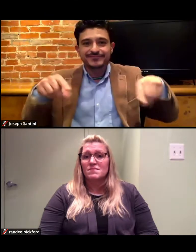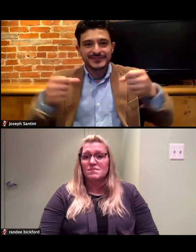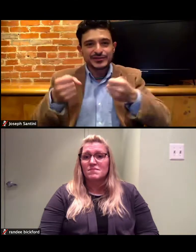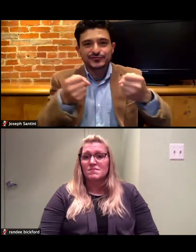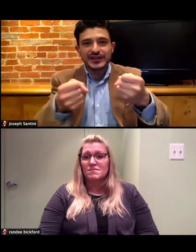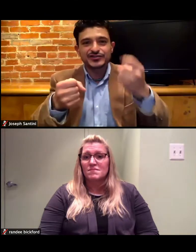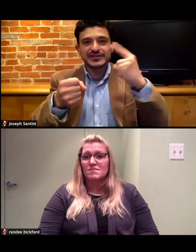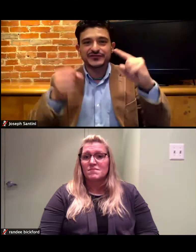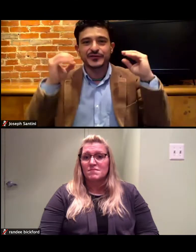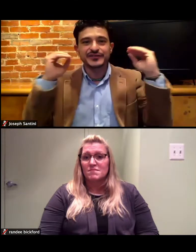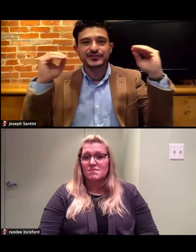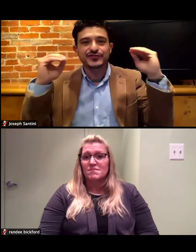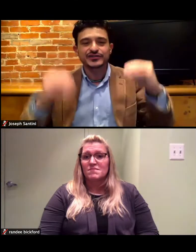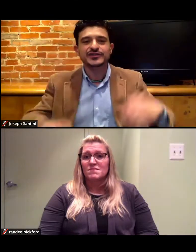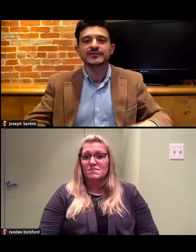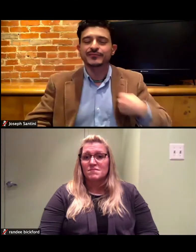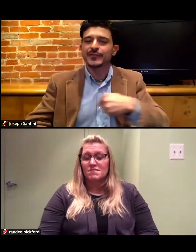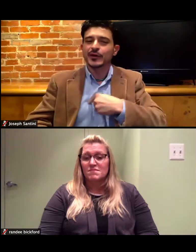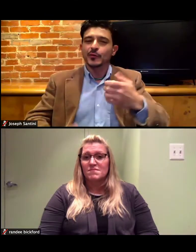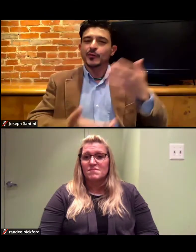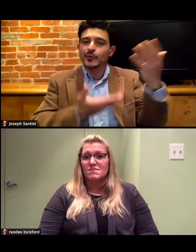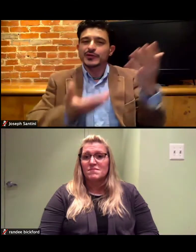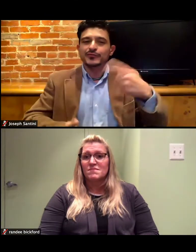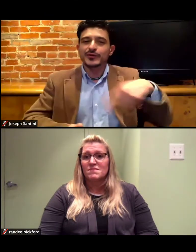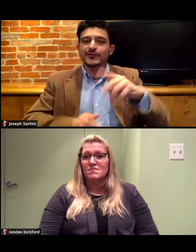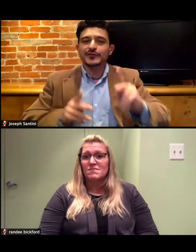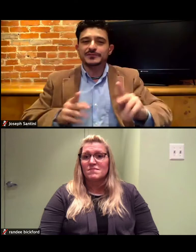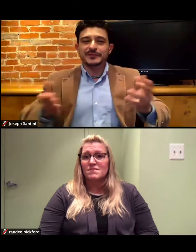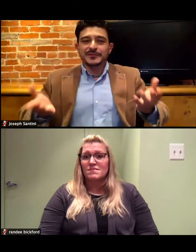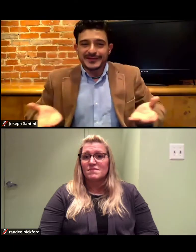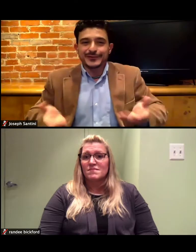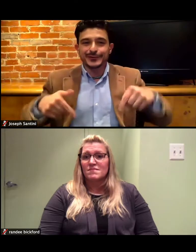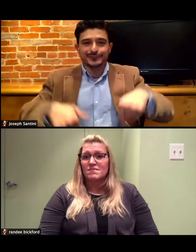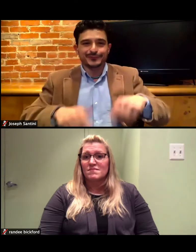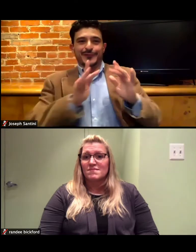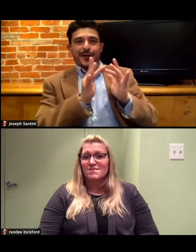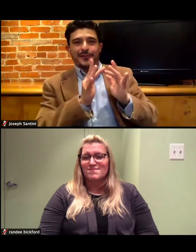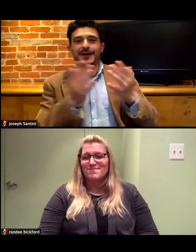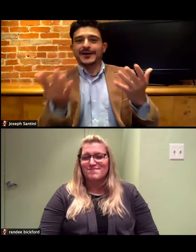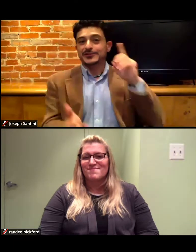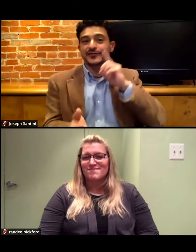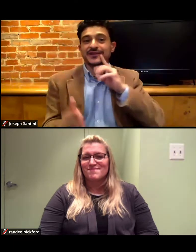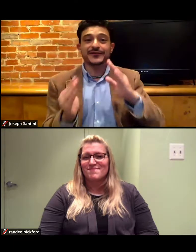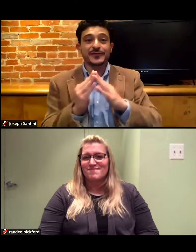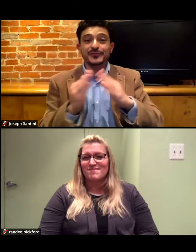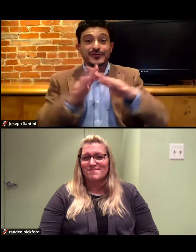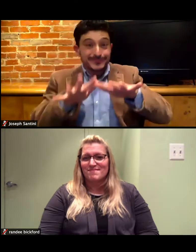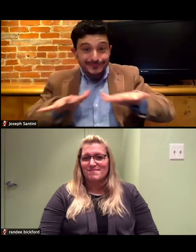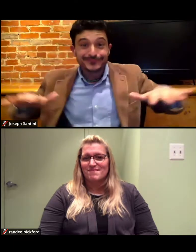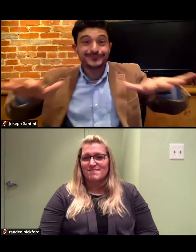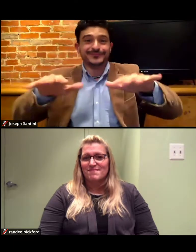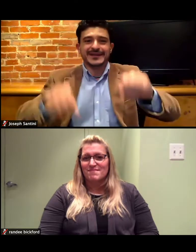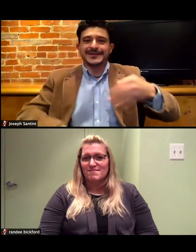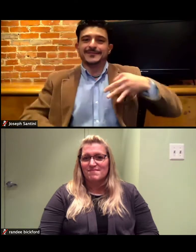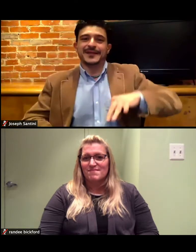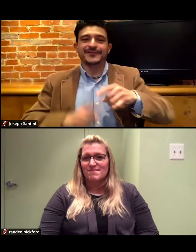We need experts with strategies in teaching education to bring them here. So, if we can get together on the internet